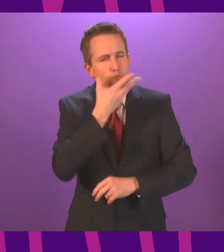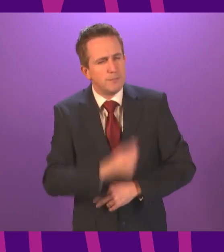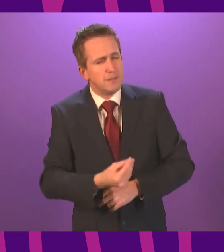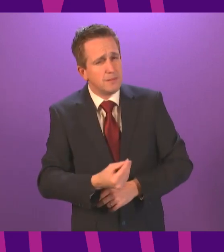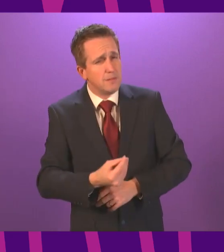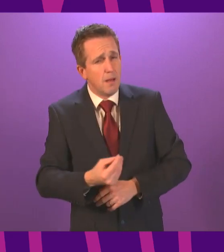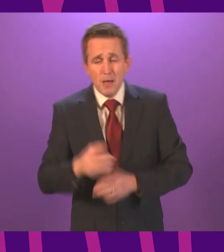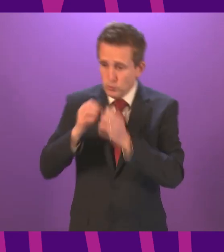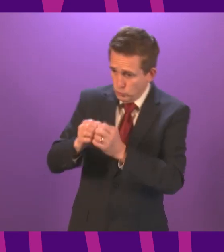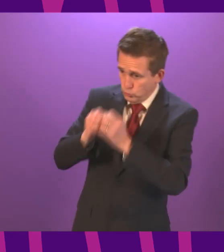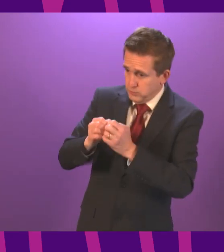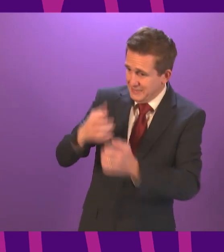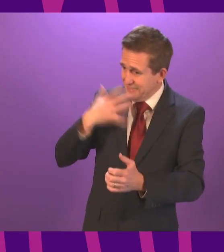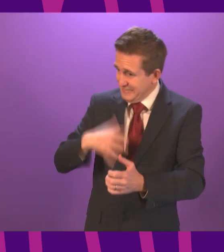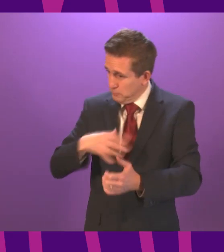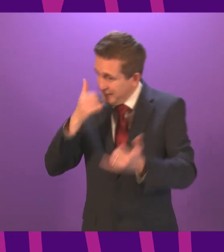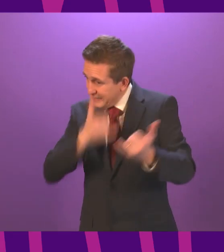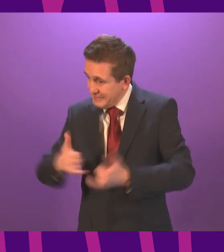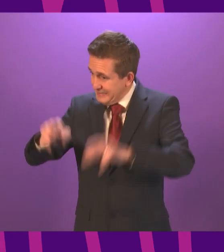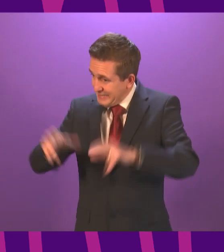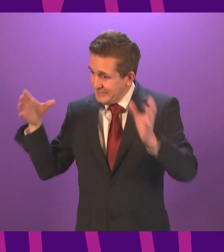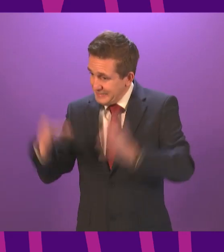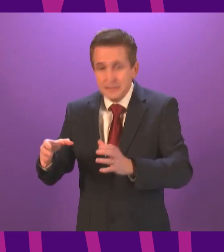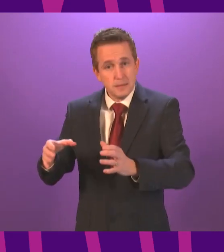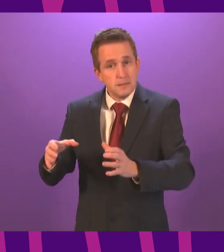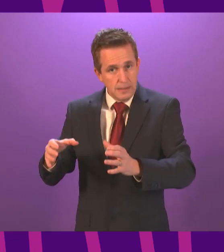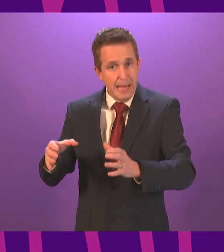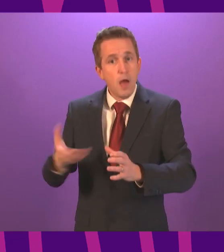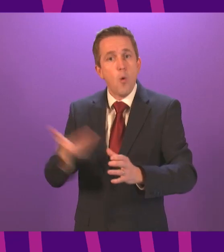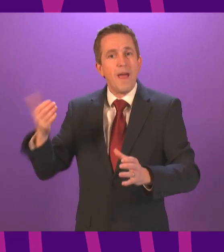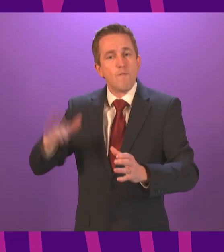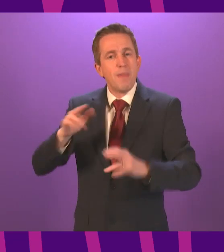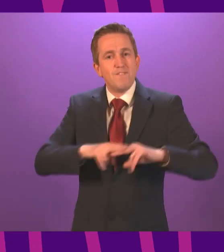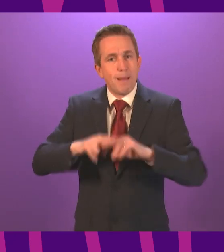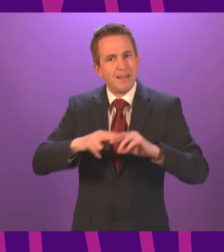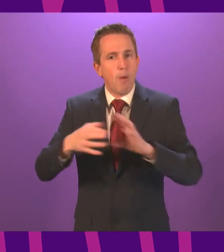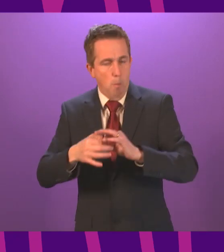spend significant time away from the family home? Scotland is home to 10,000 uniformed